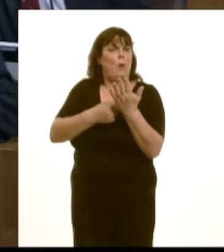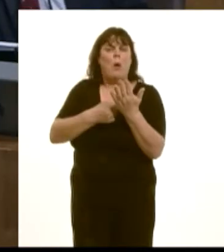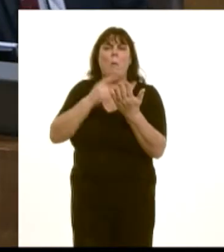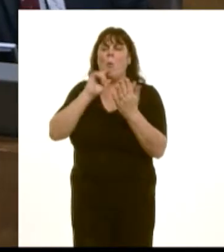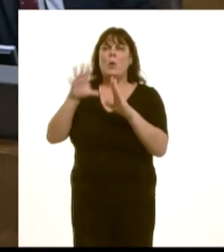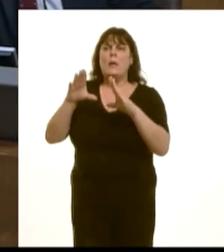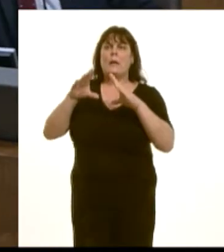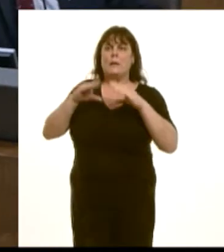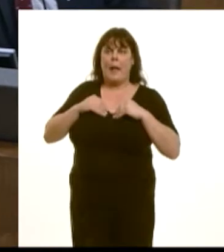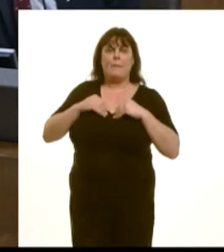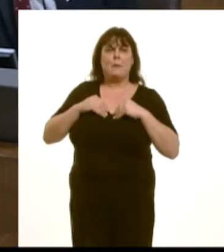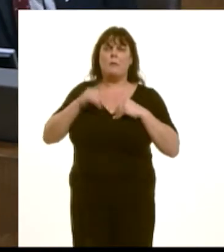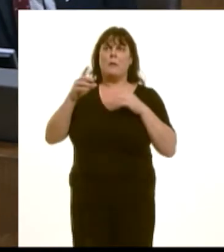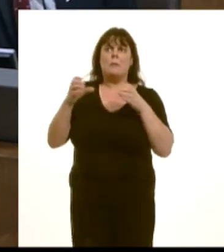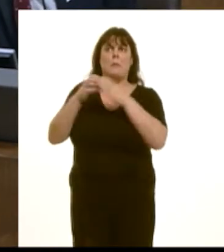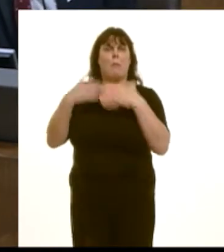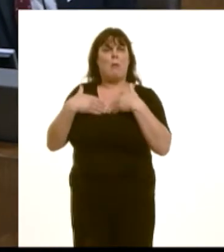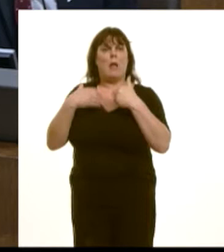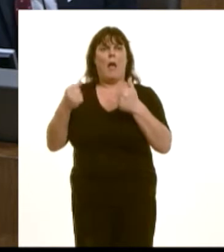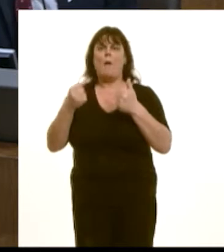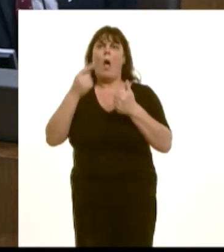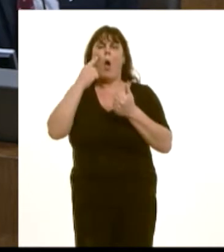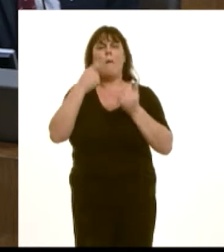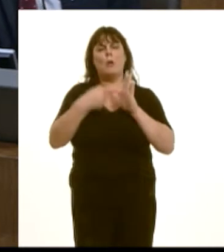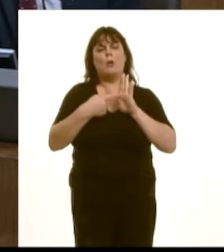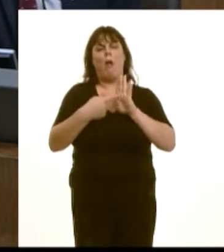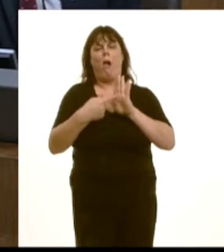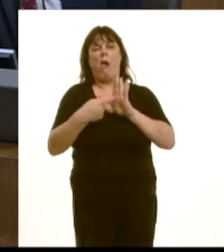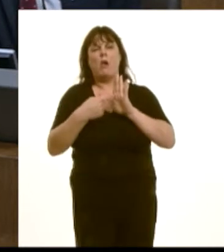Department of Health feels that is should be able to leak selectively from the OECD